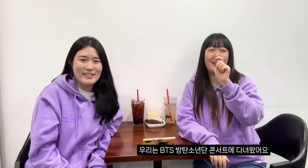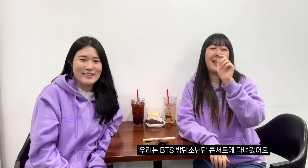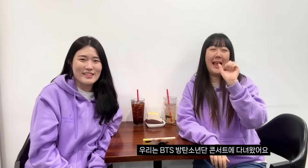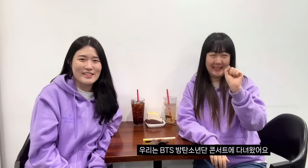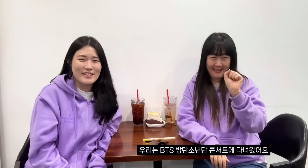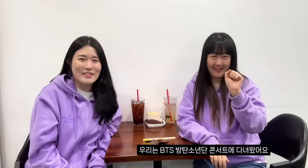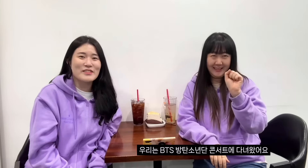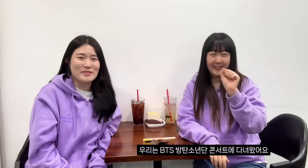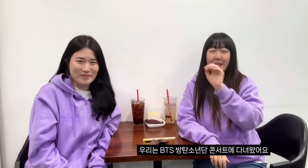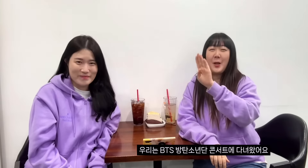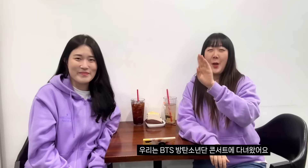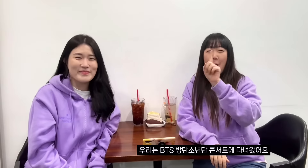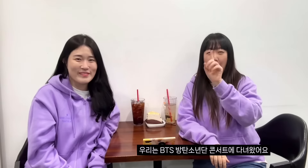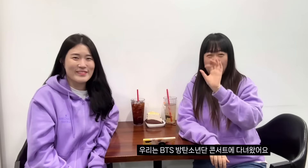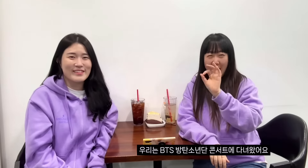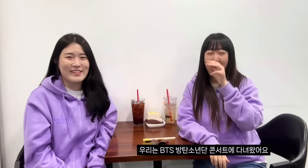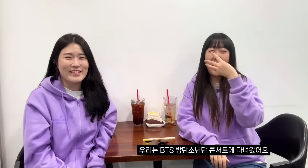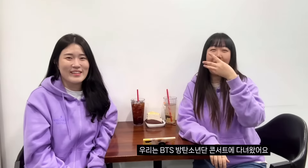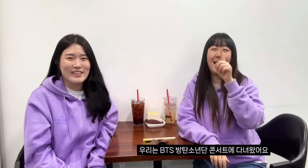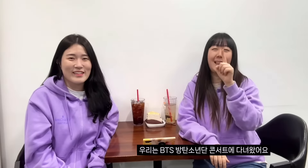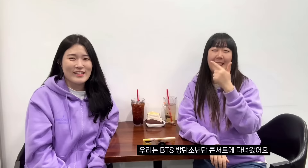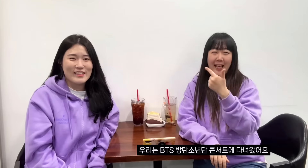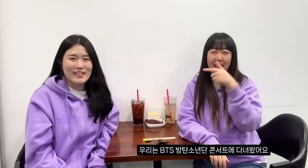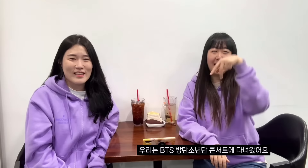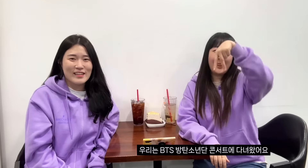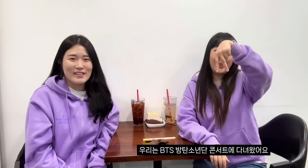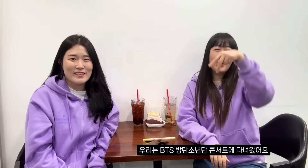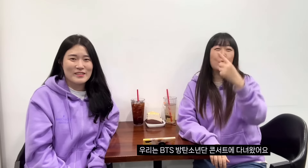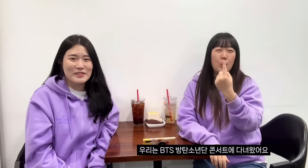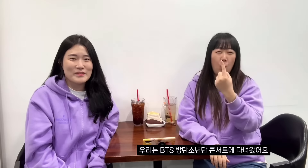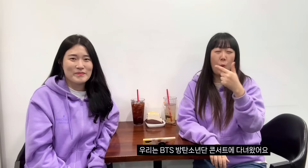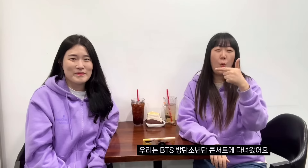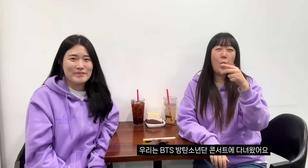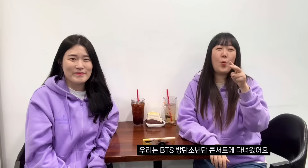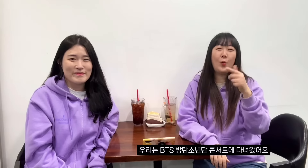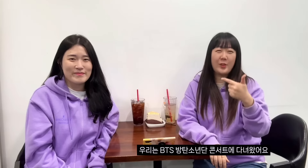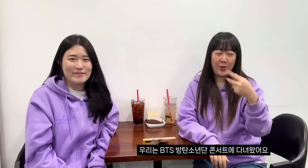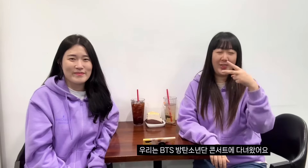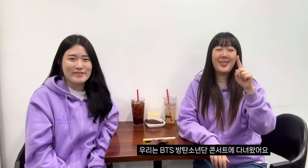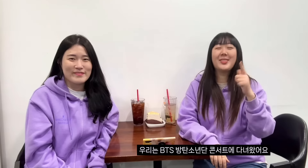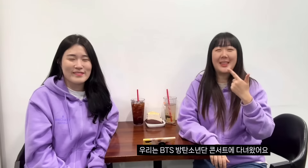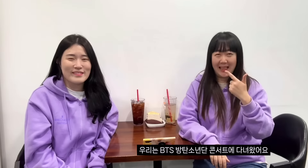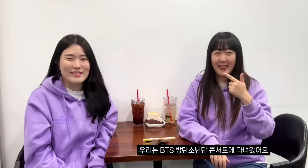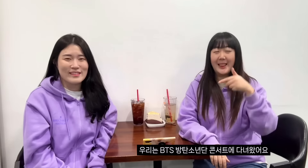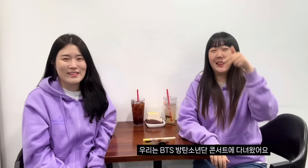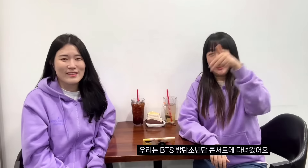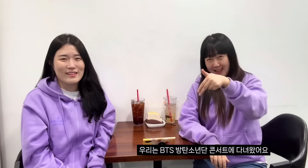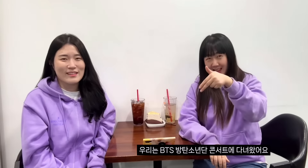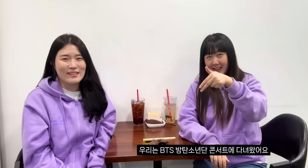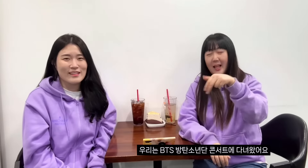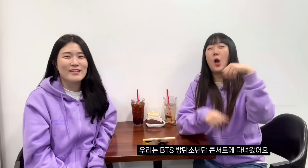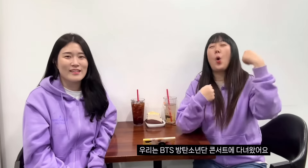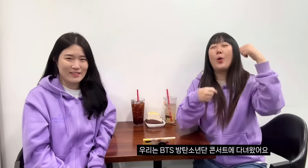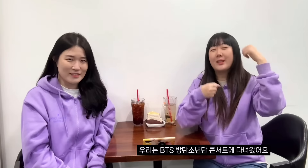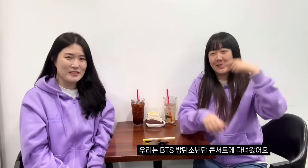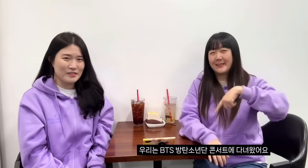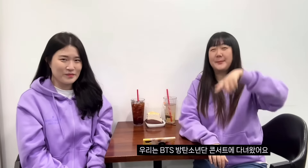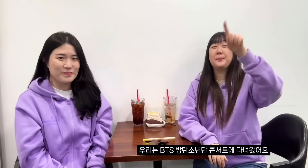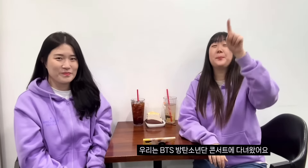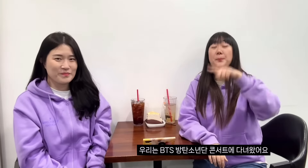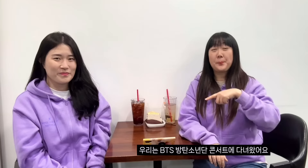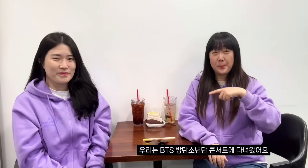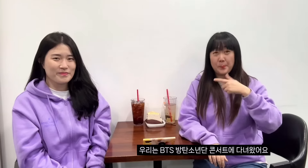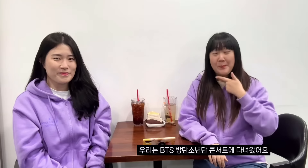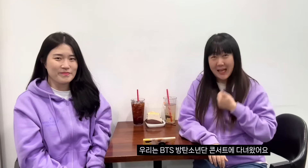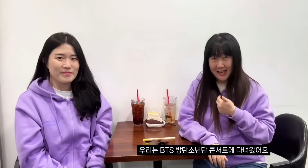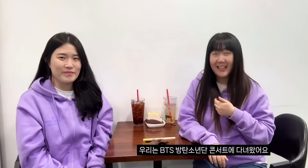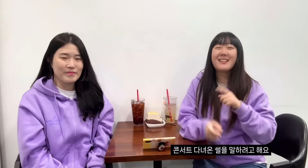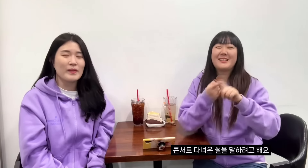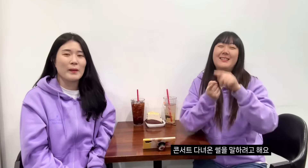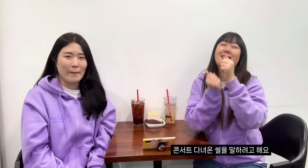We went to the BTS BTS concert